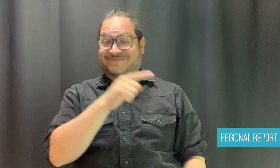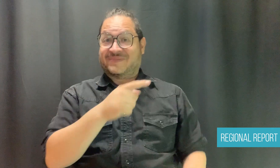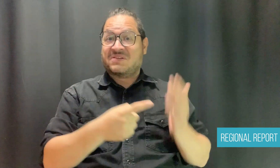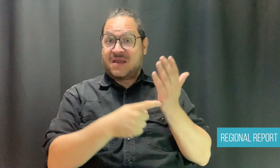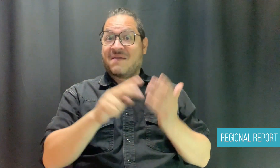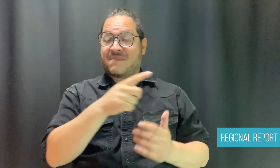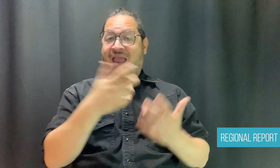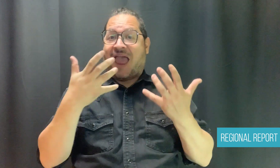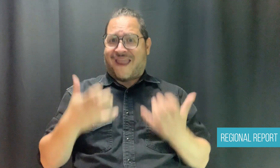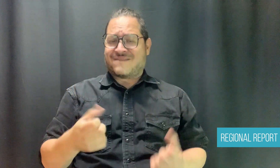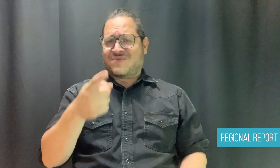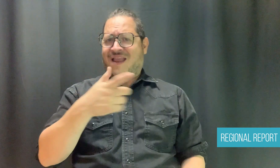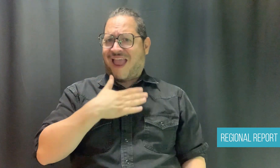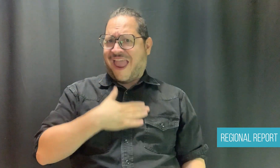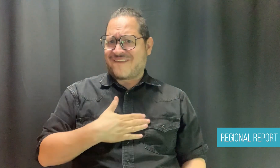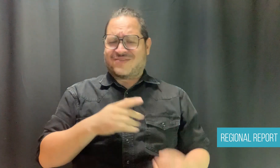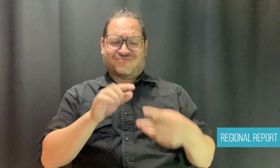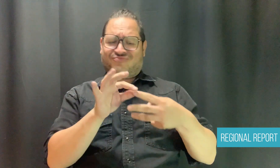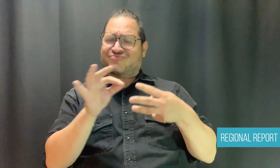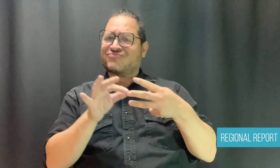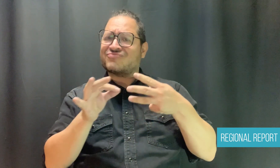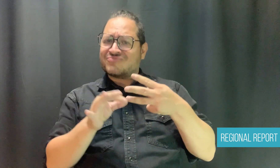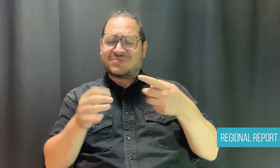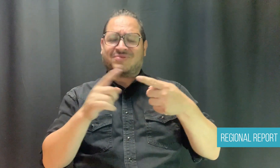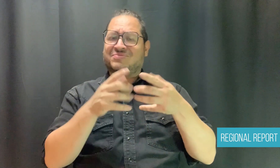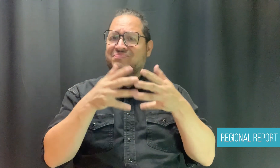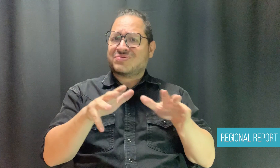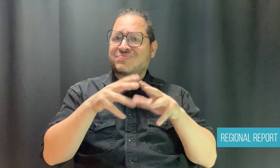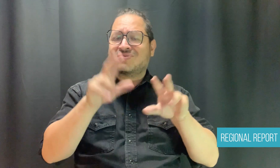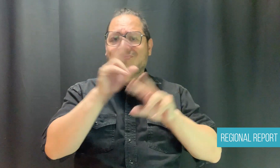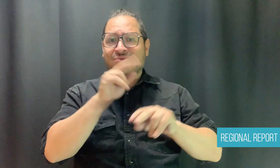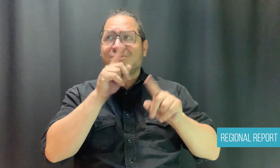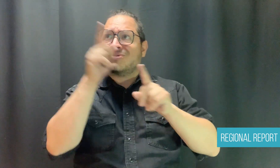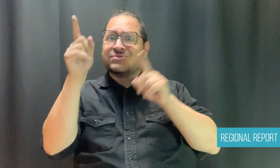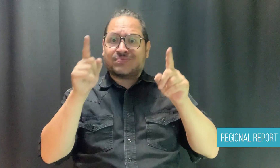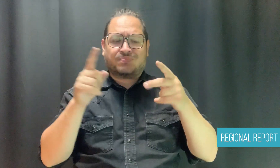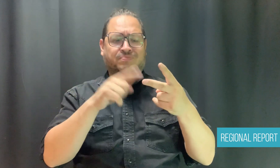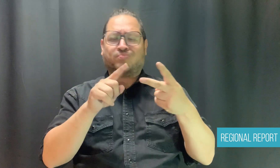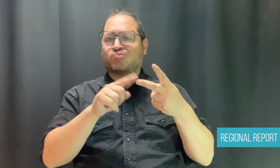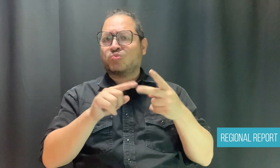a LSM interpreter. This is a great achievement -